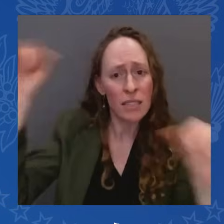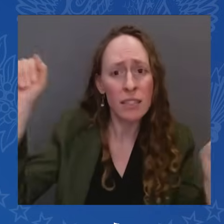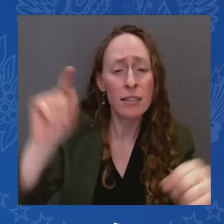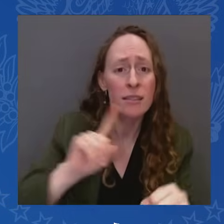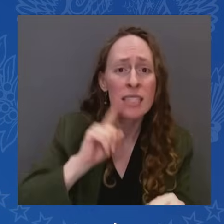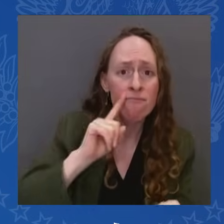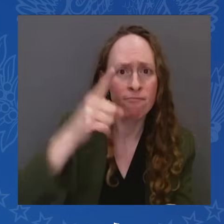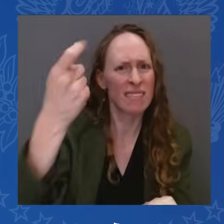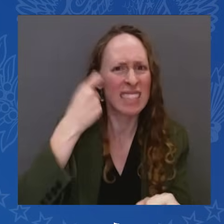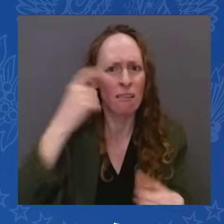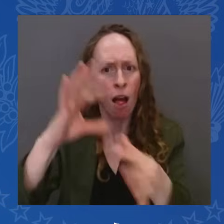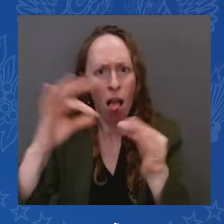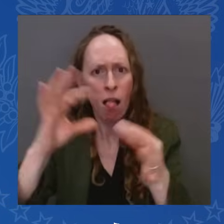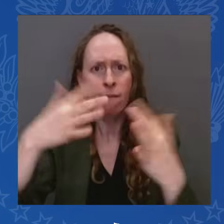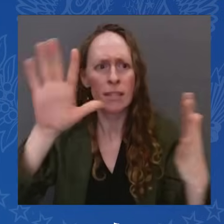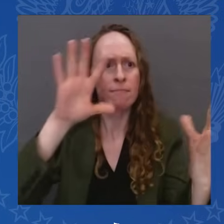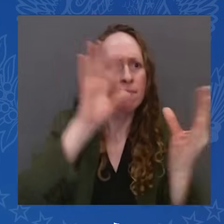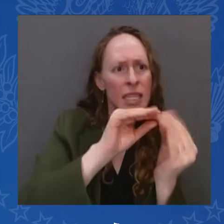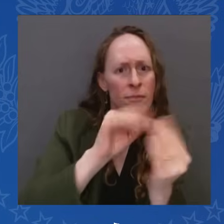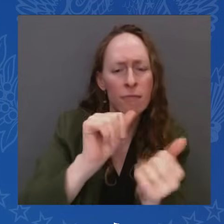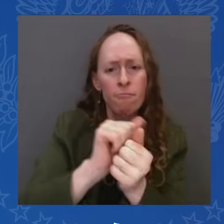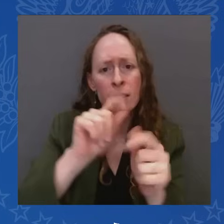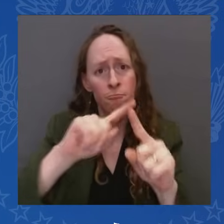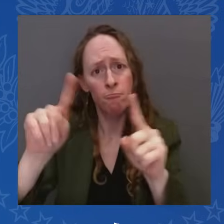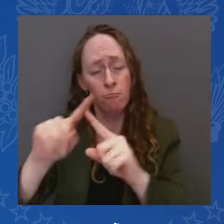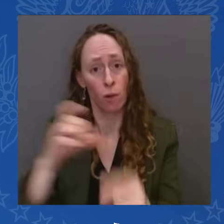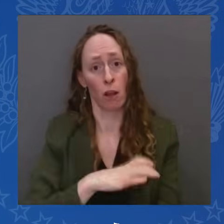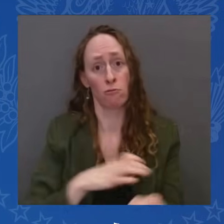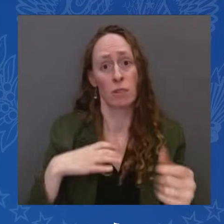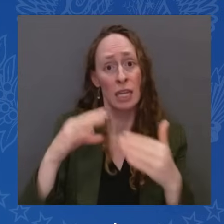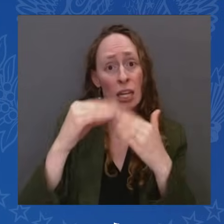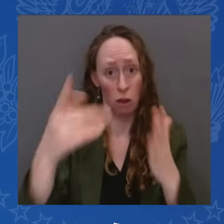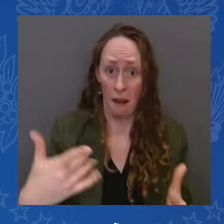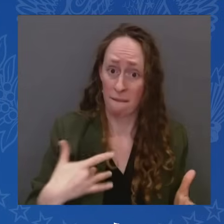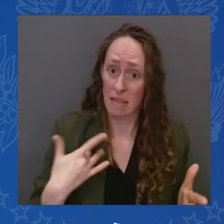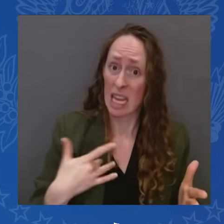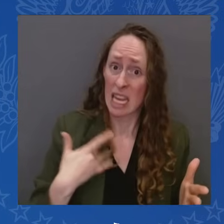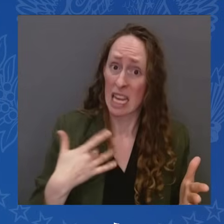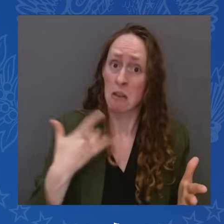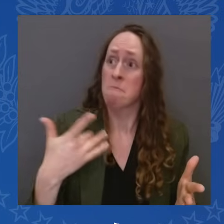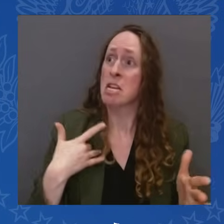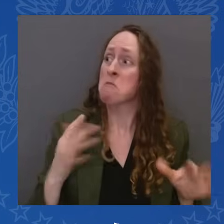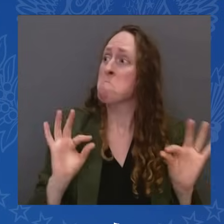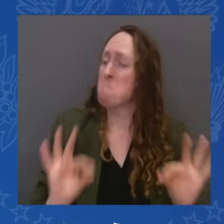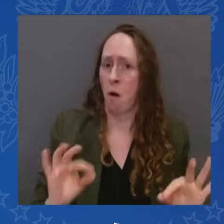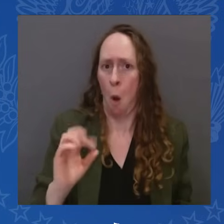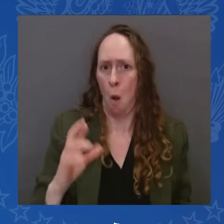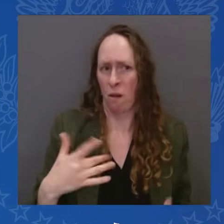Thank you very much. President Biden: Well, let me answer the question first. Let's put this in perspective.